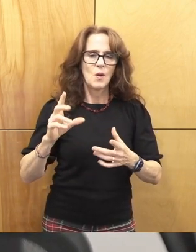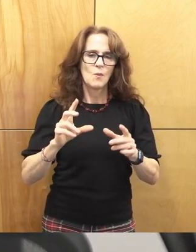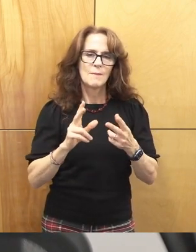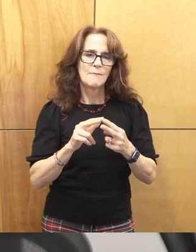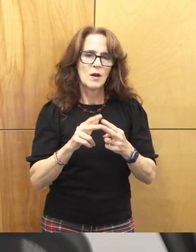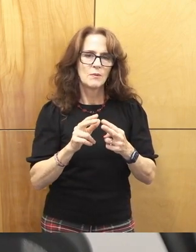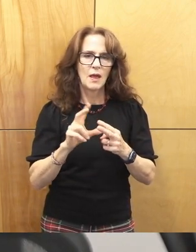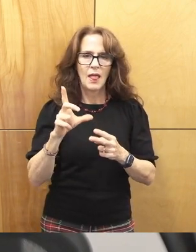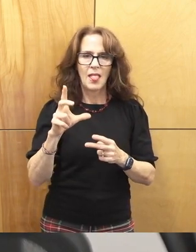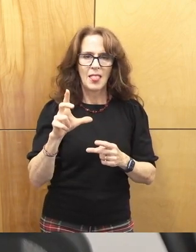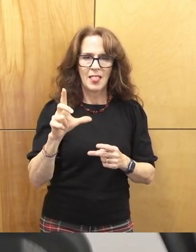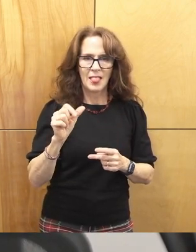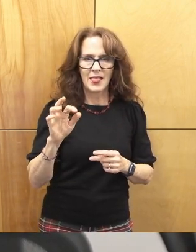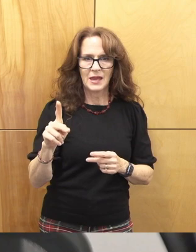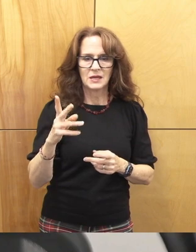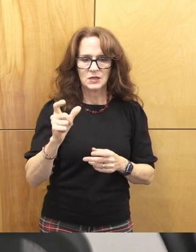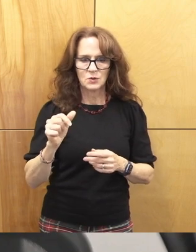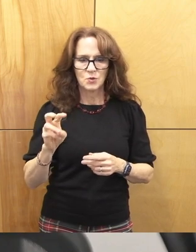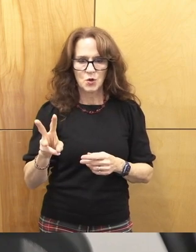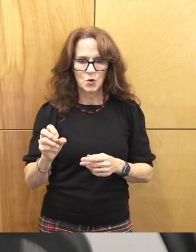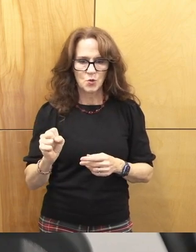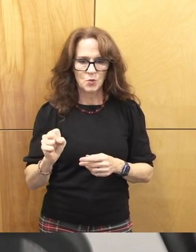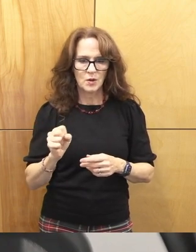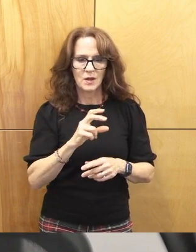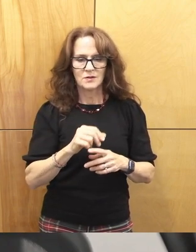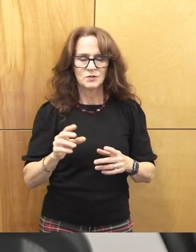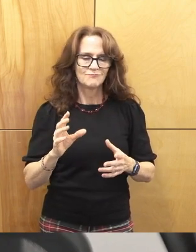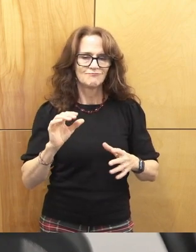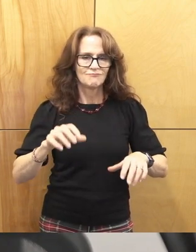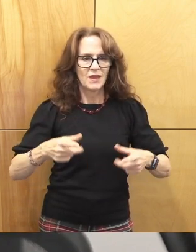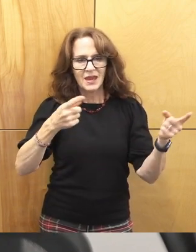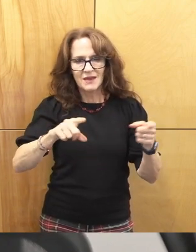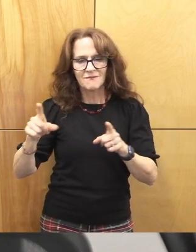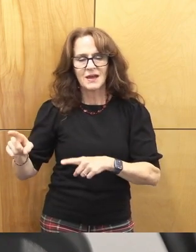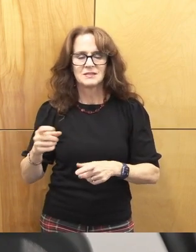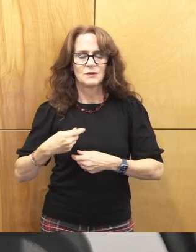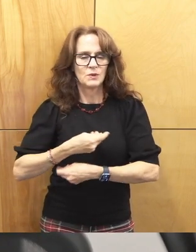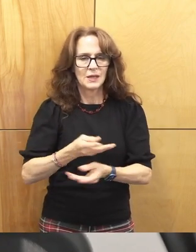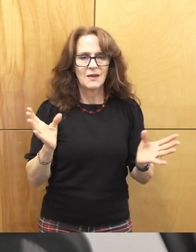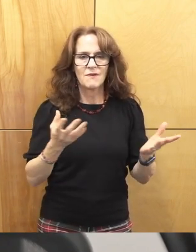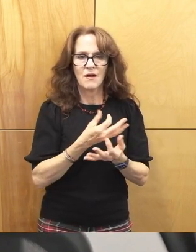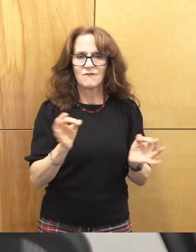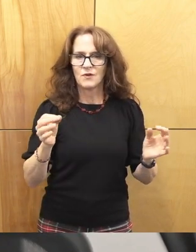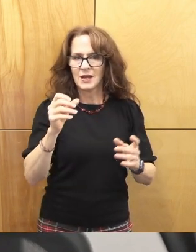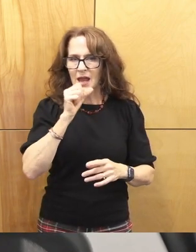We also handed out free shaved ice and we had prizes that the different participants could win.